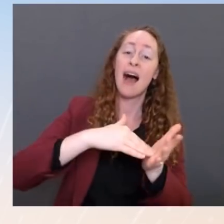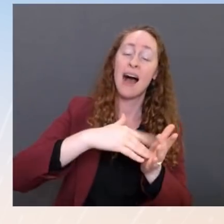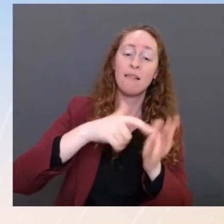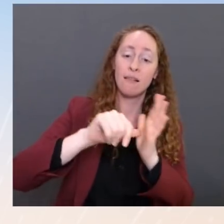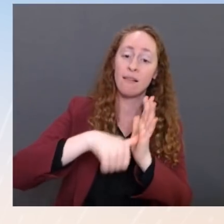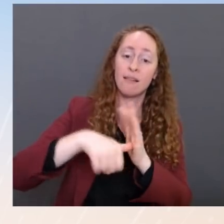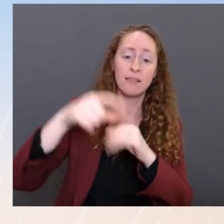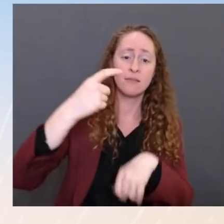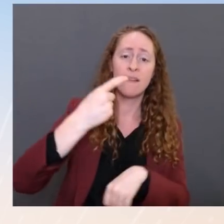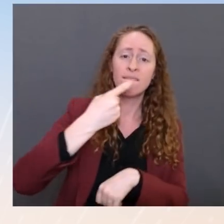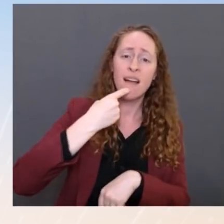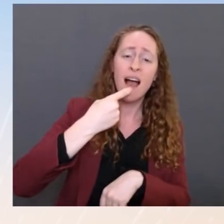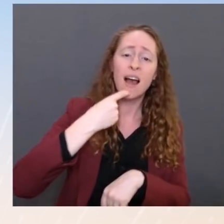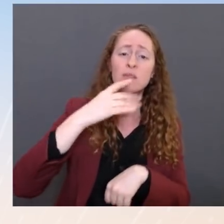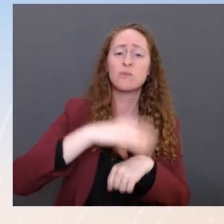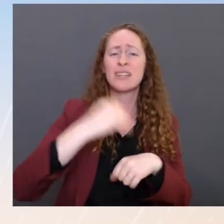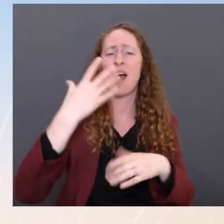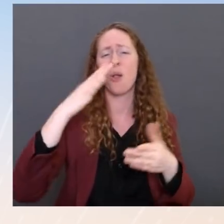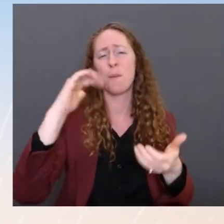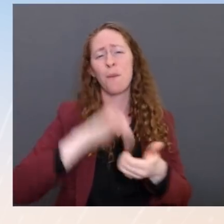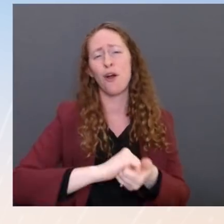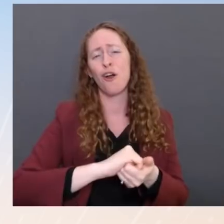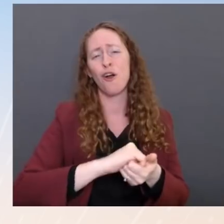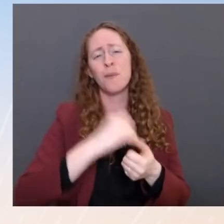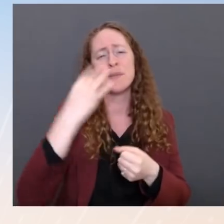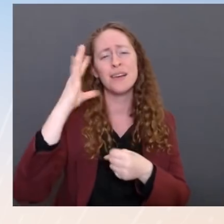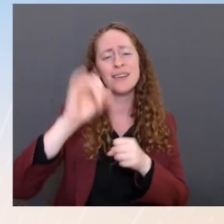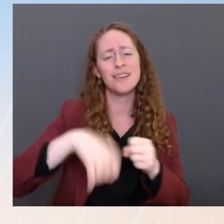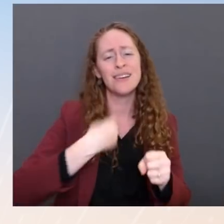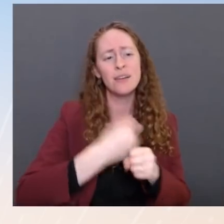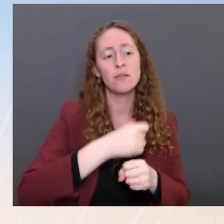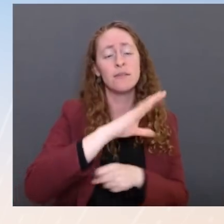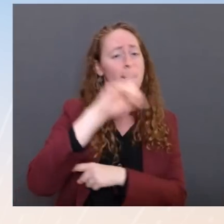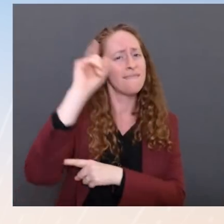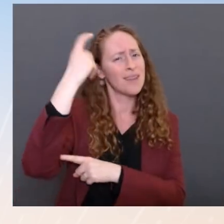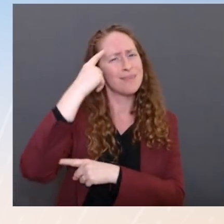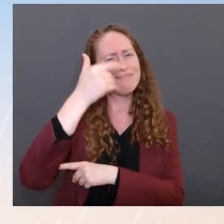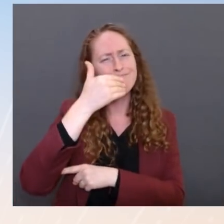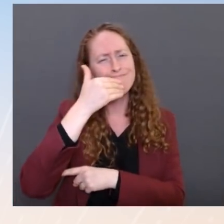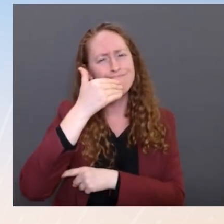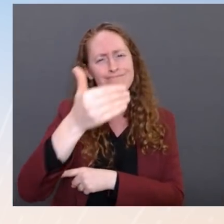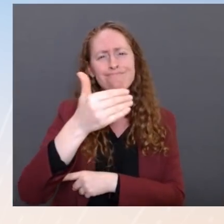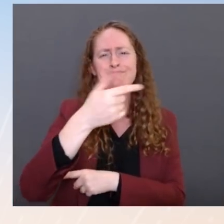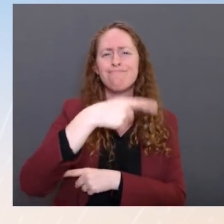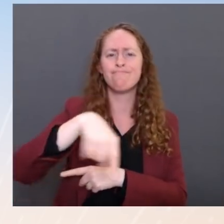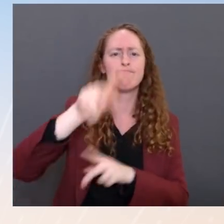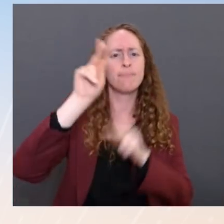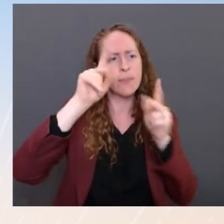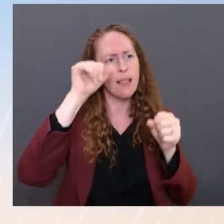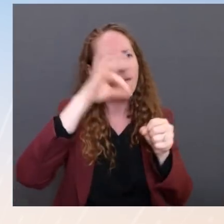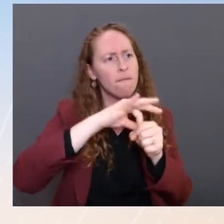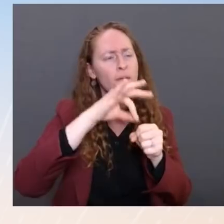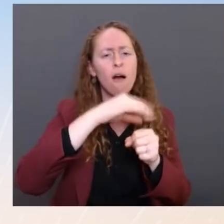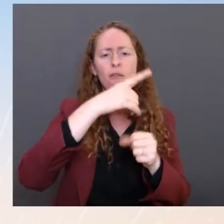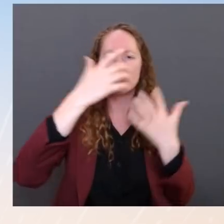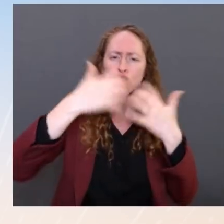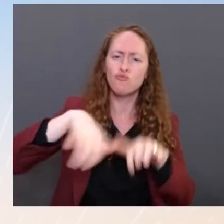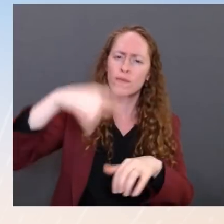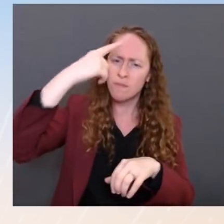They've worked closely with NATO for years. There's no aggressive intent from NATO, from the United States, from Finland or Sweden --